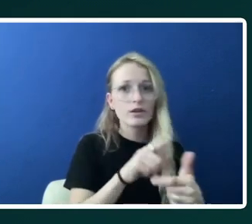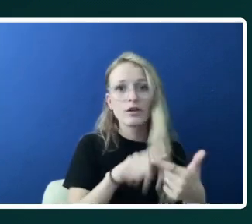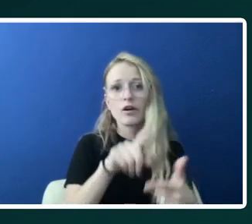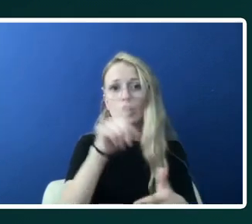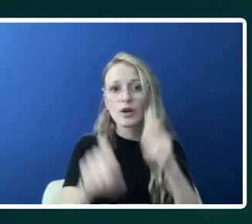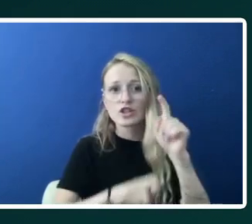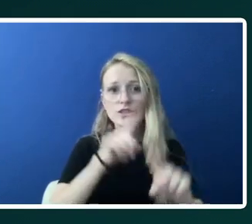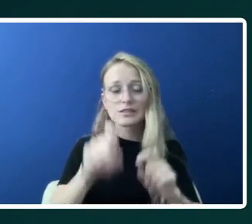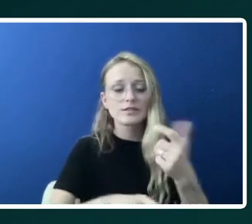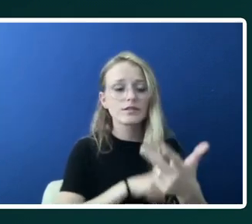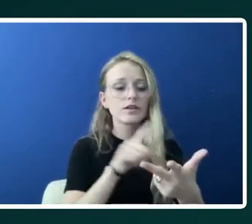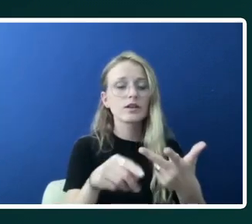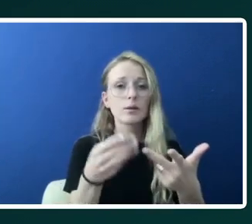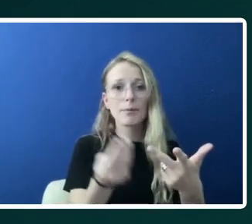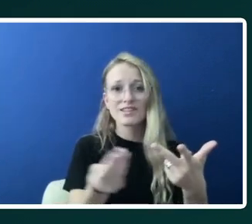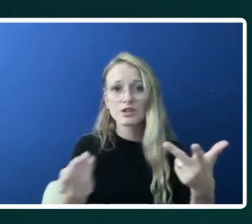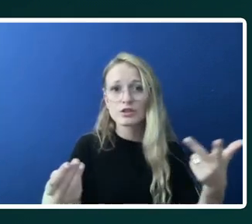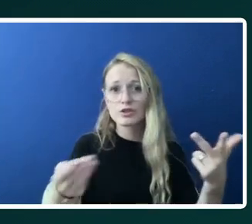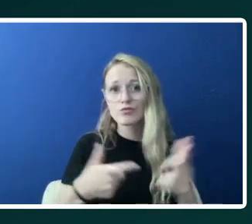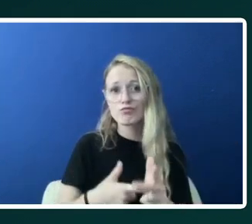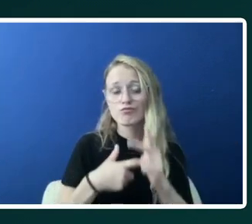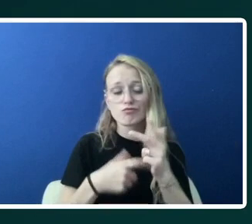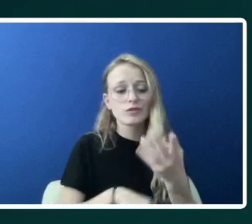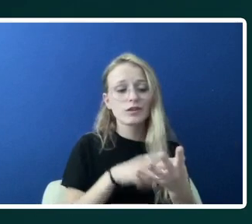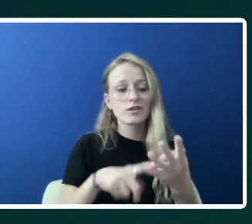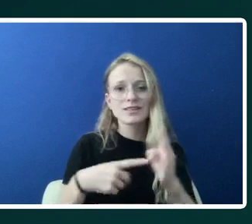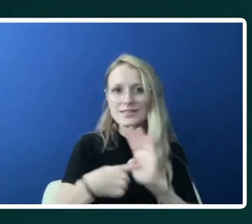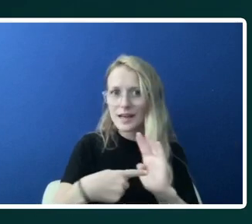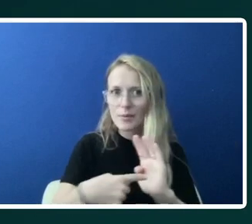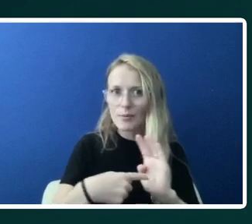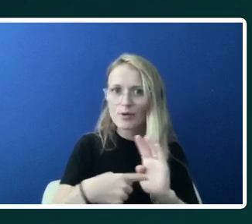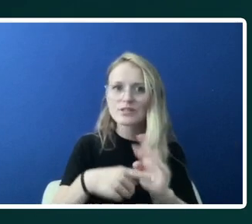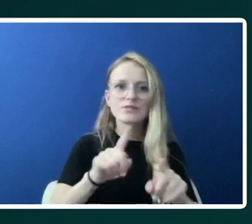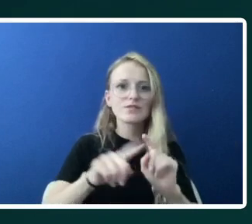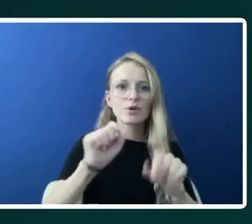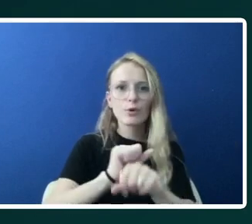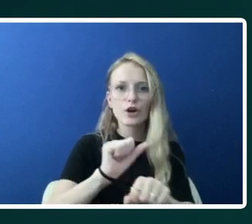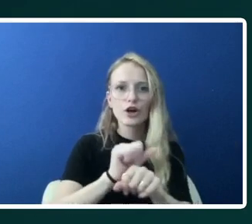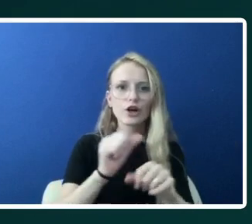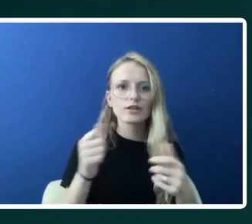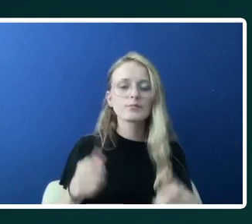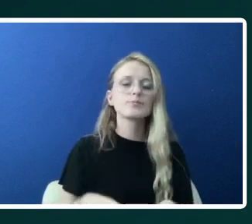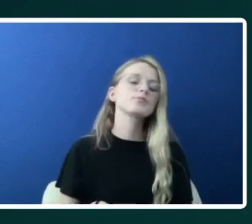materials needed, examples of participant work, so that you can pick and choose whatever